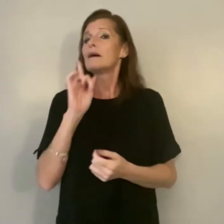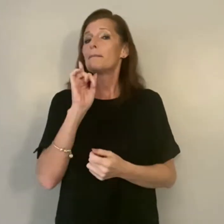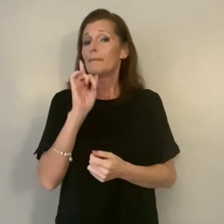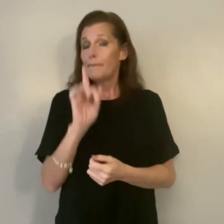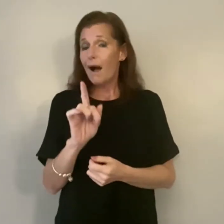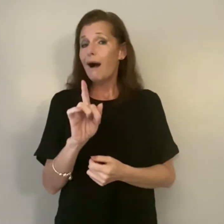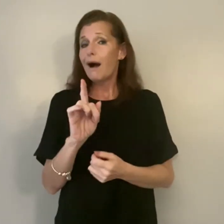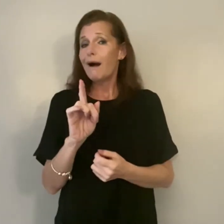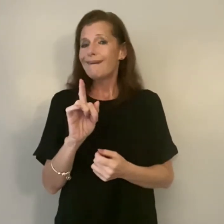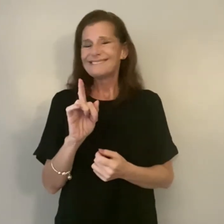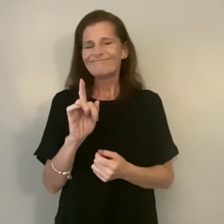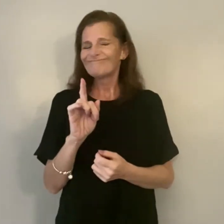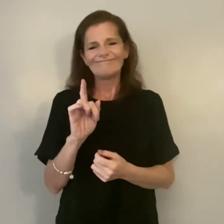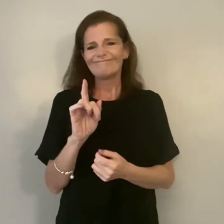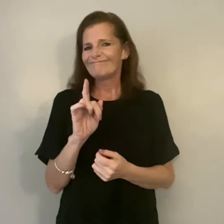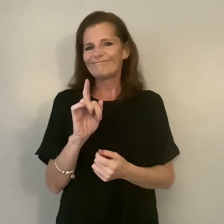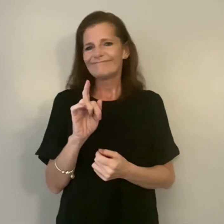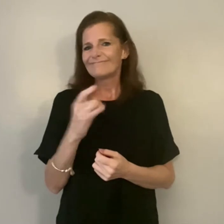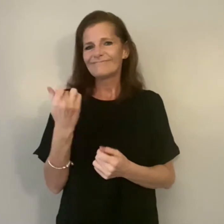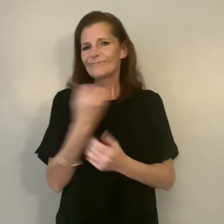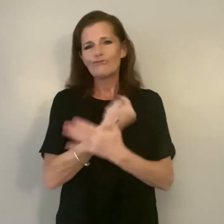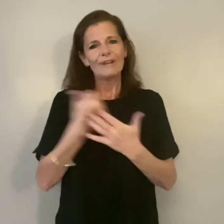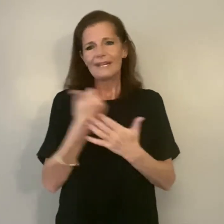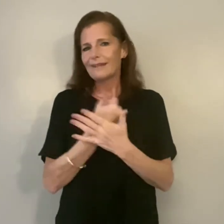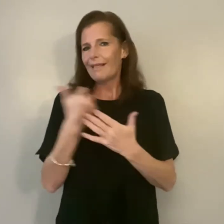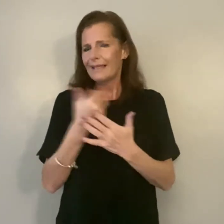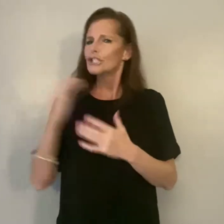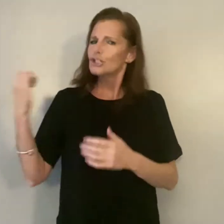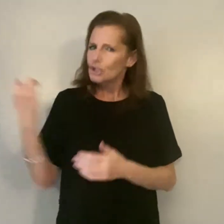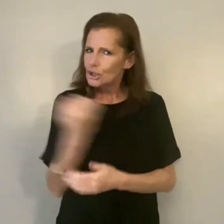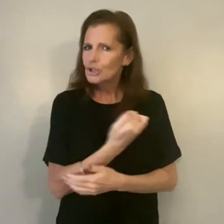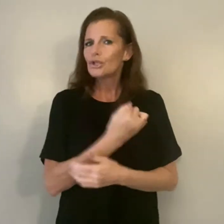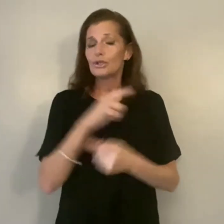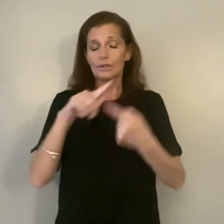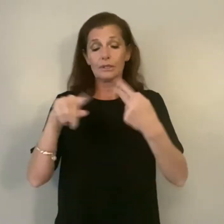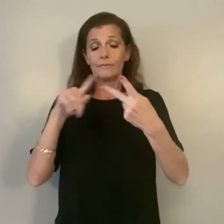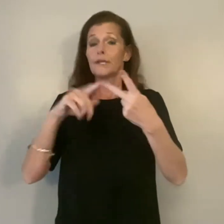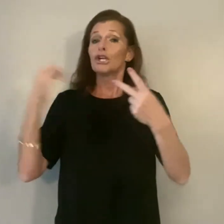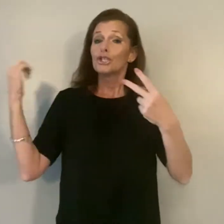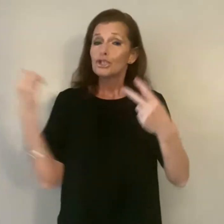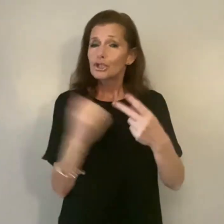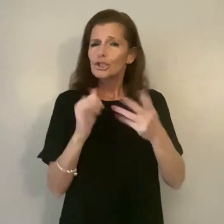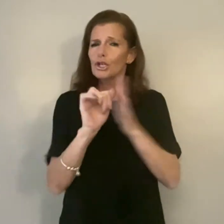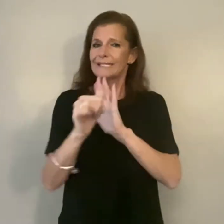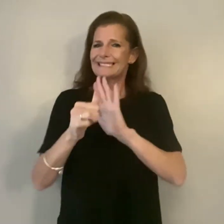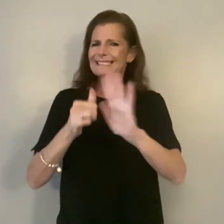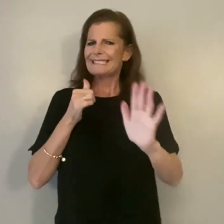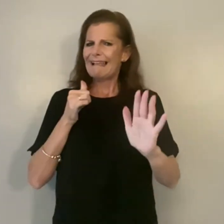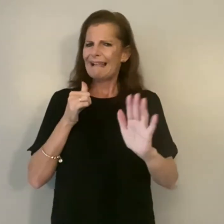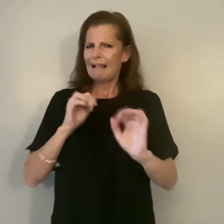but it doesn't happen often and it should. It should have the skills required to interrogate